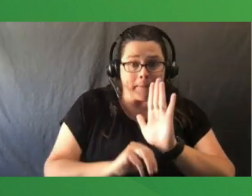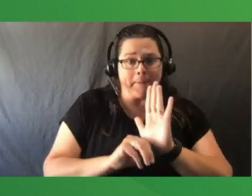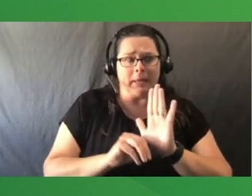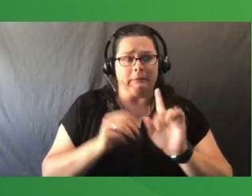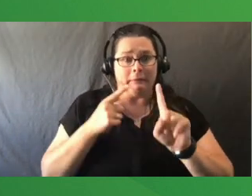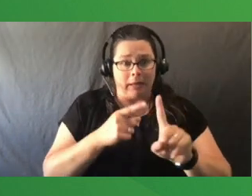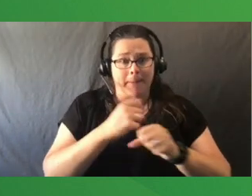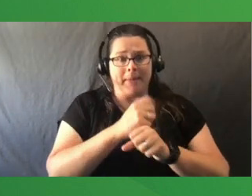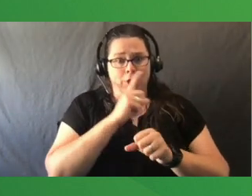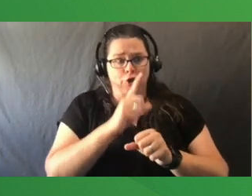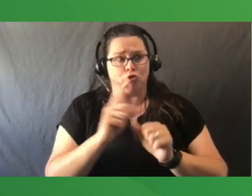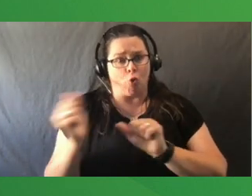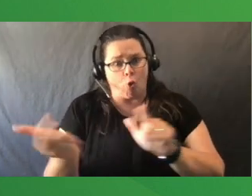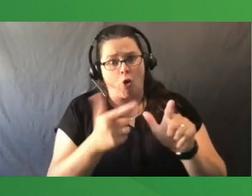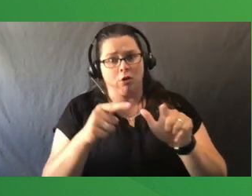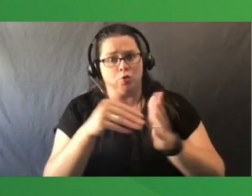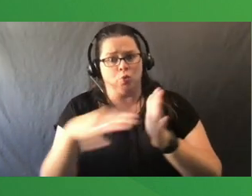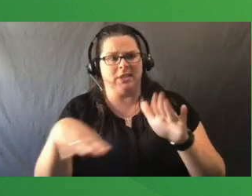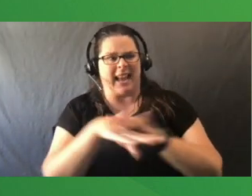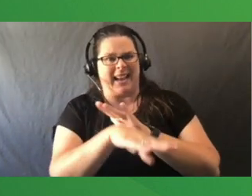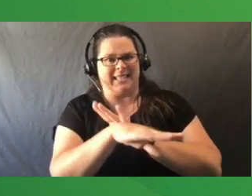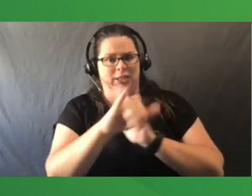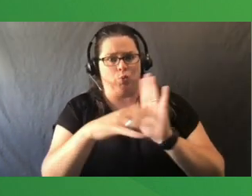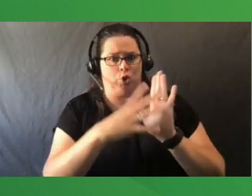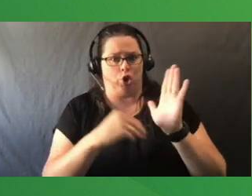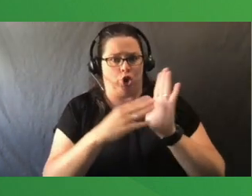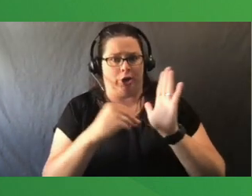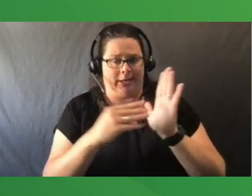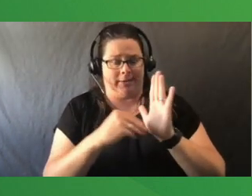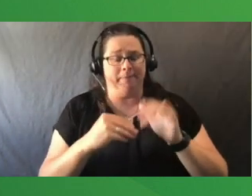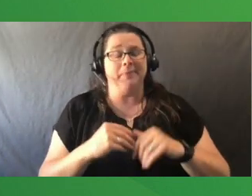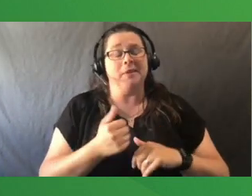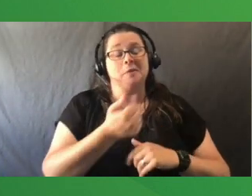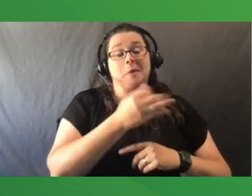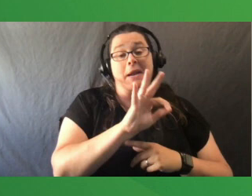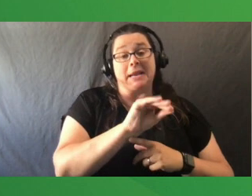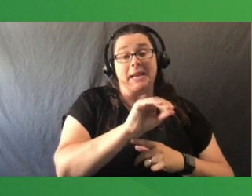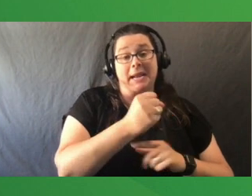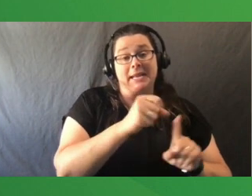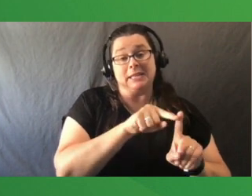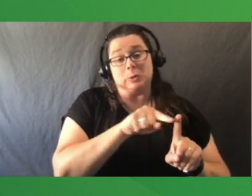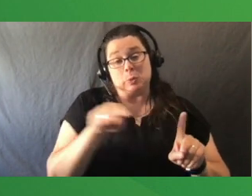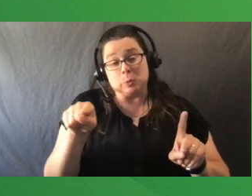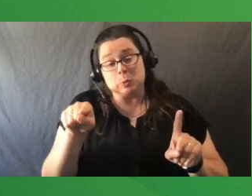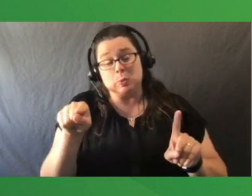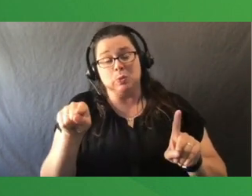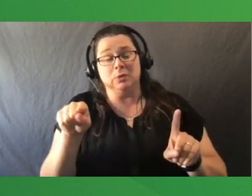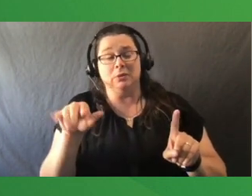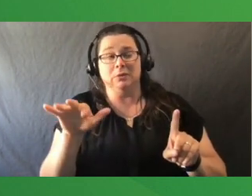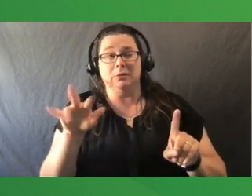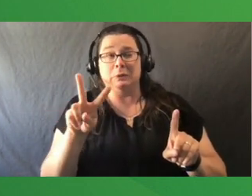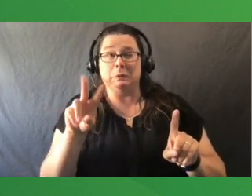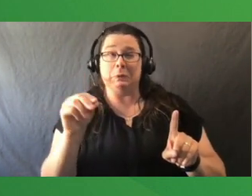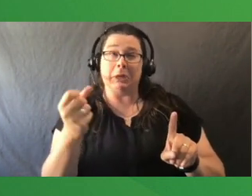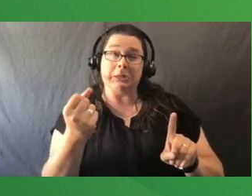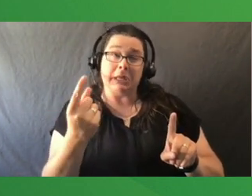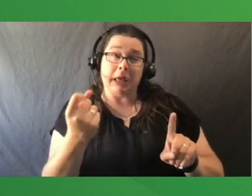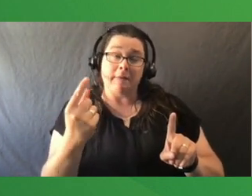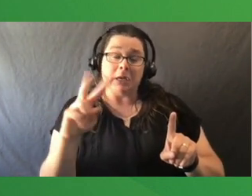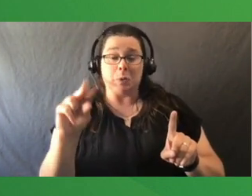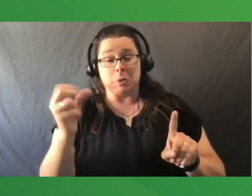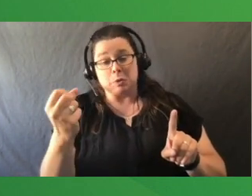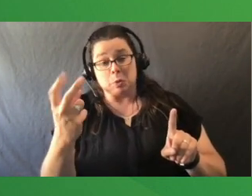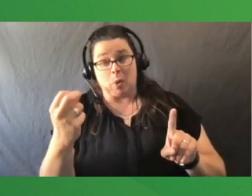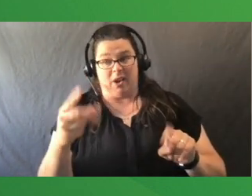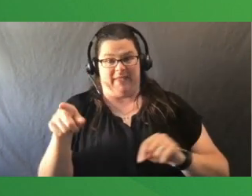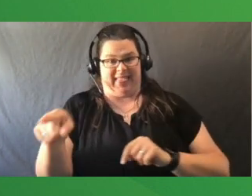And between the 90s and 2011-12 or so when this came out, there was a lot of specific